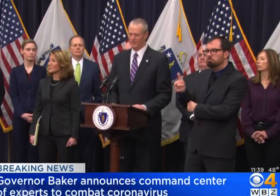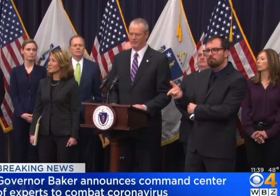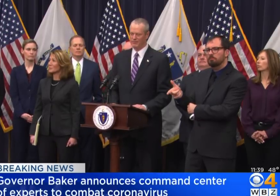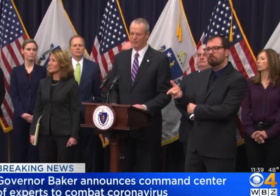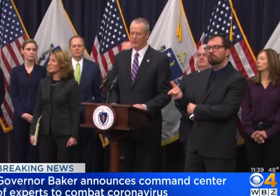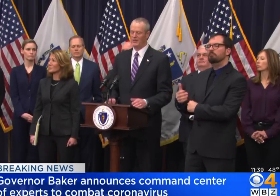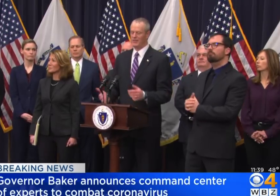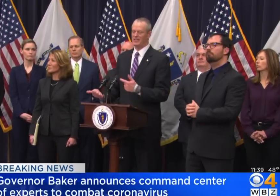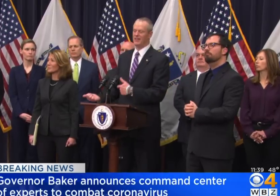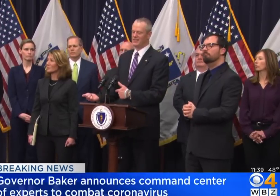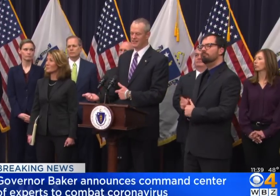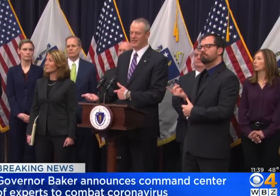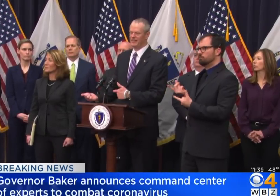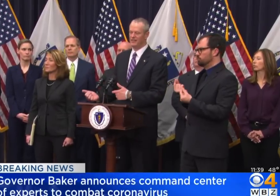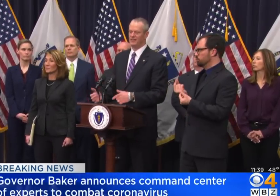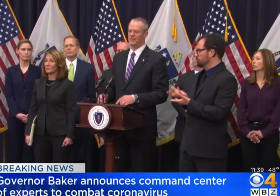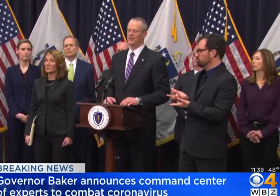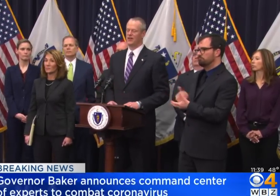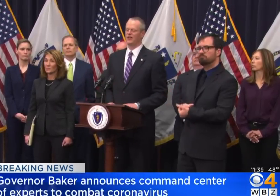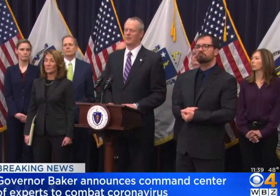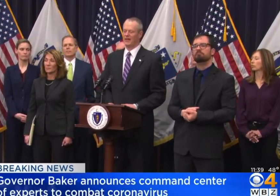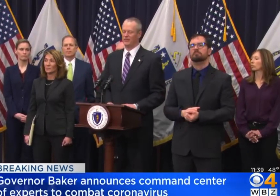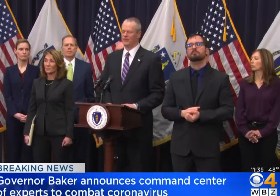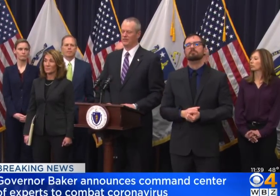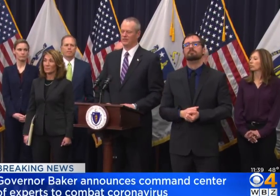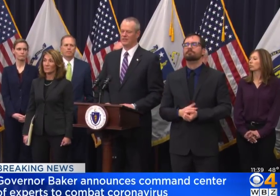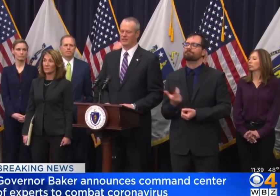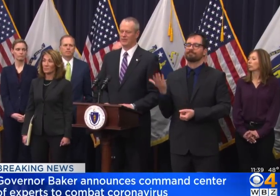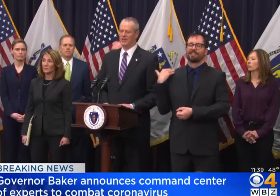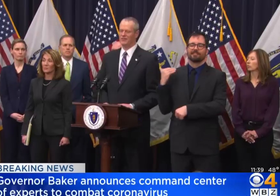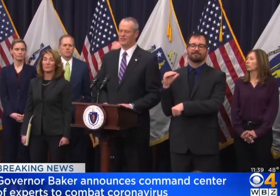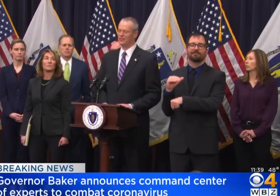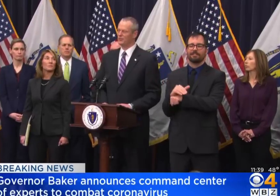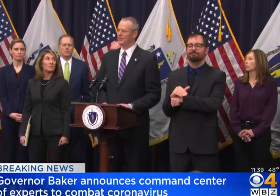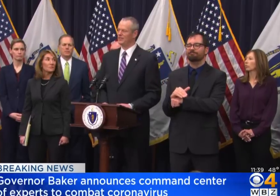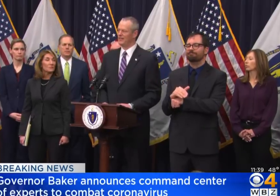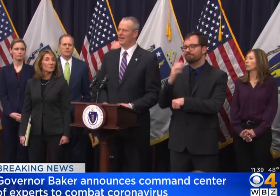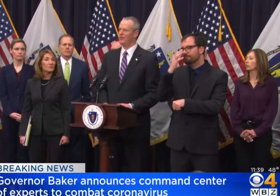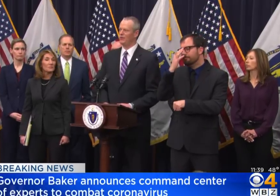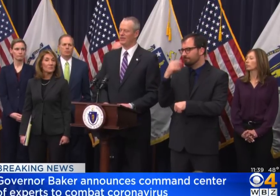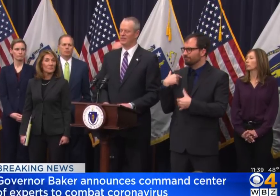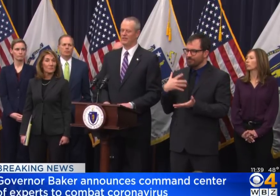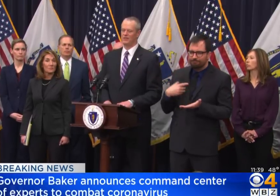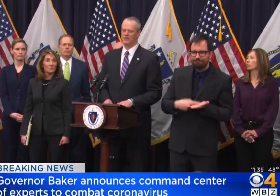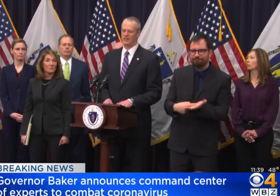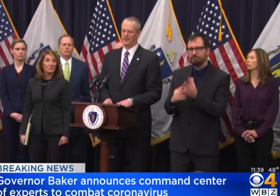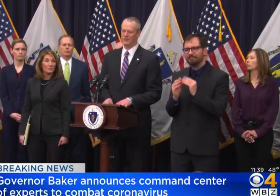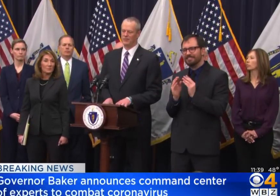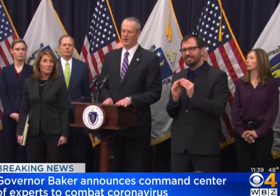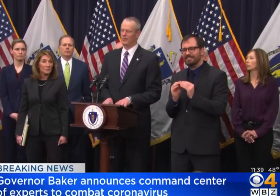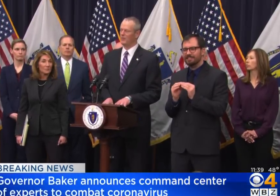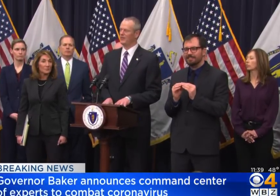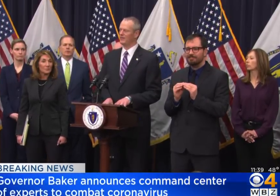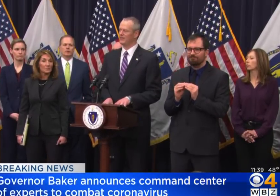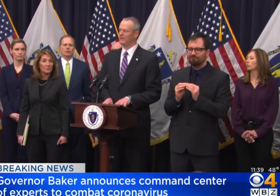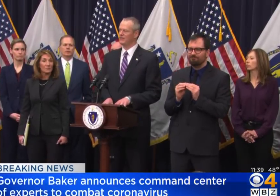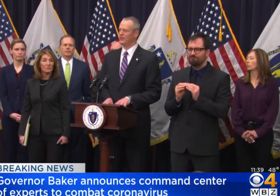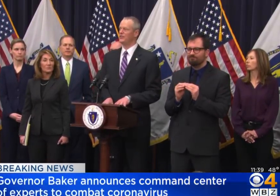CERTAINLY THAT WILL BE SOMETHING THAT HAS TO BE DEALT WITH AT SEVERAL LEVELS. AS I SAID EARLIER, WE HAD A